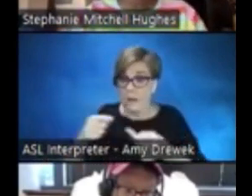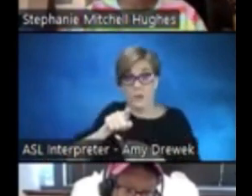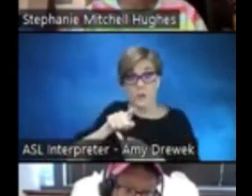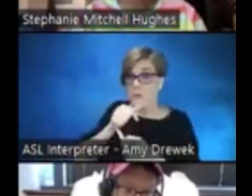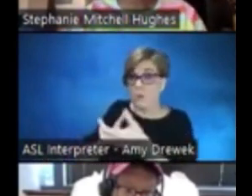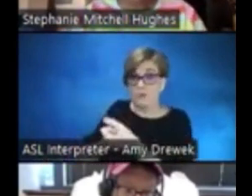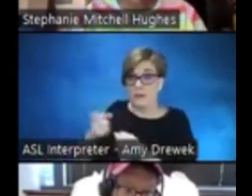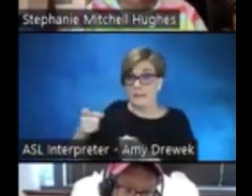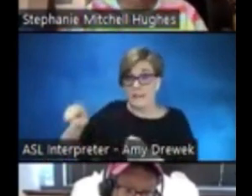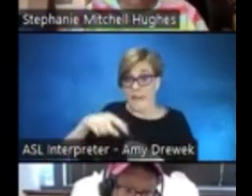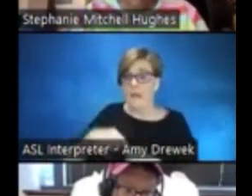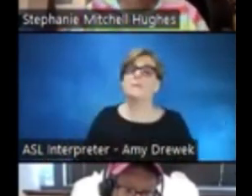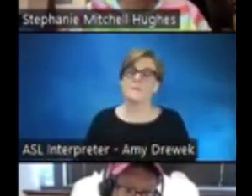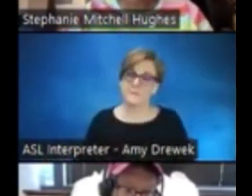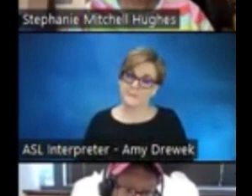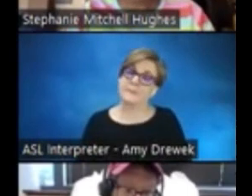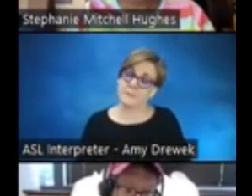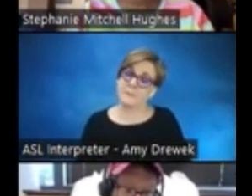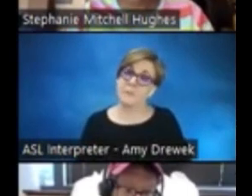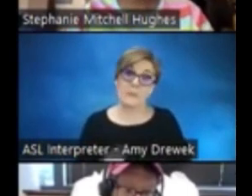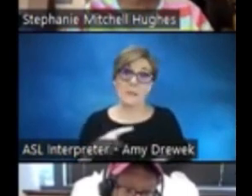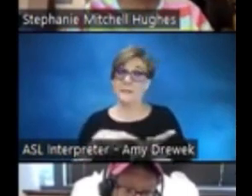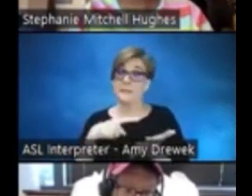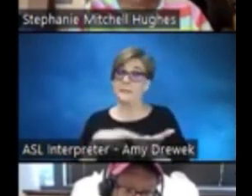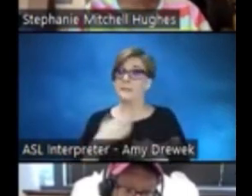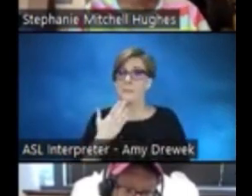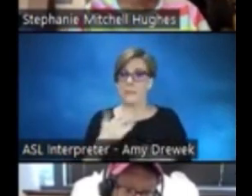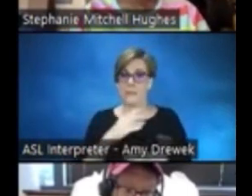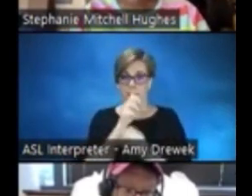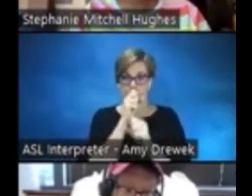SOMETIMES I MAY NOT TELL YOU BECAUSE I DON'T TRUST YOU AND I